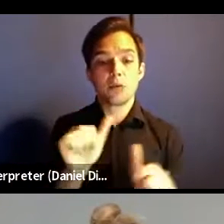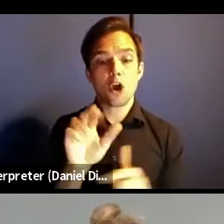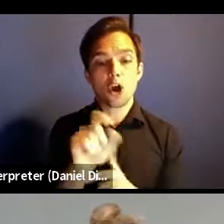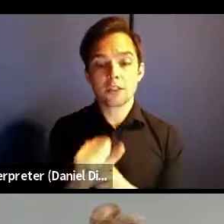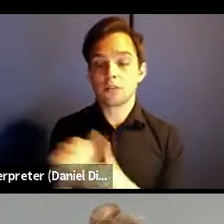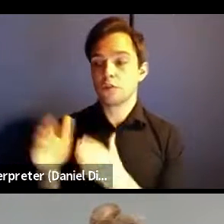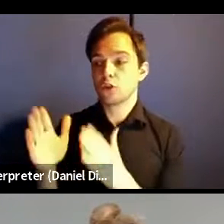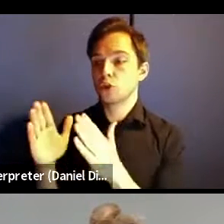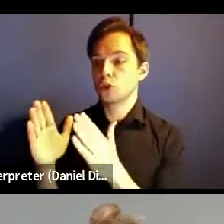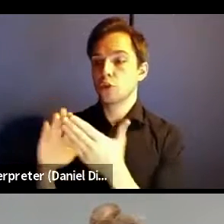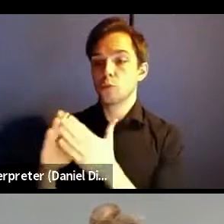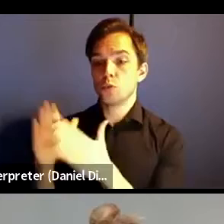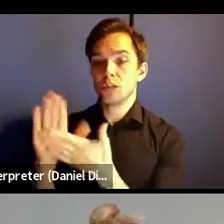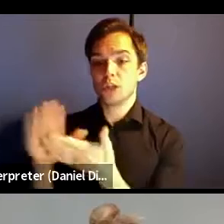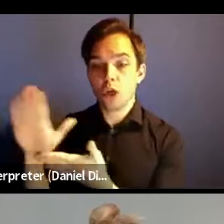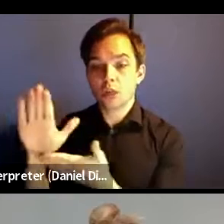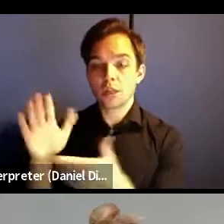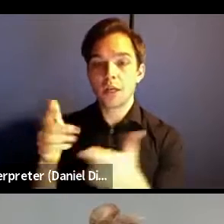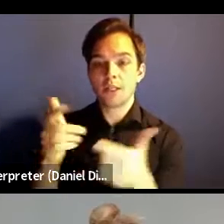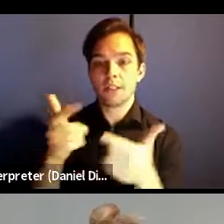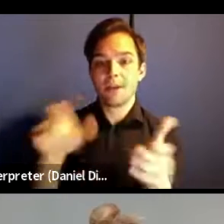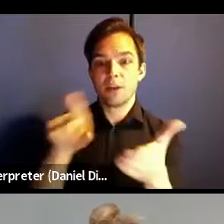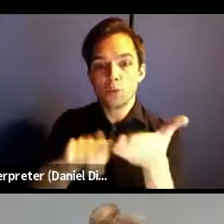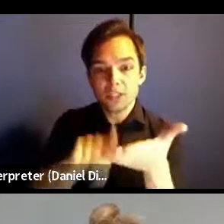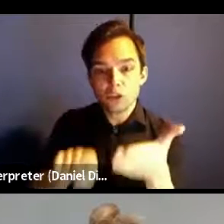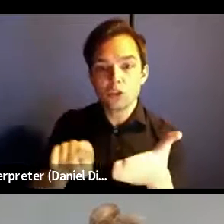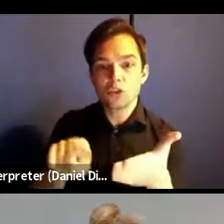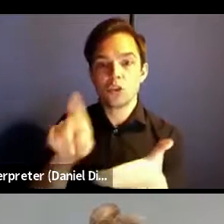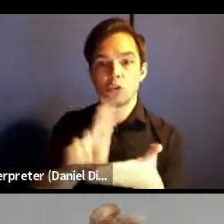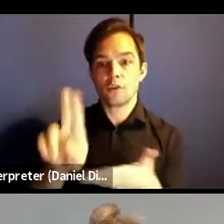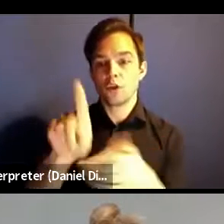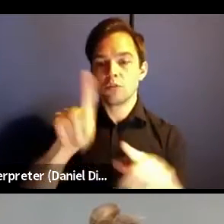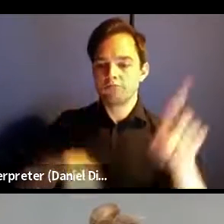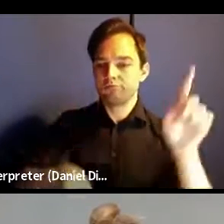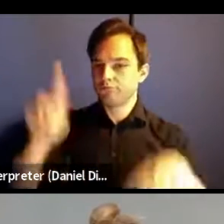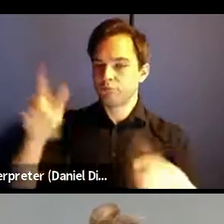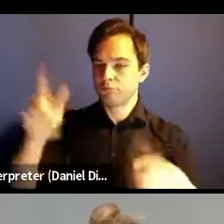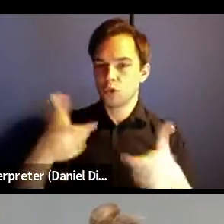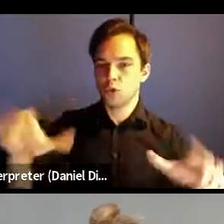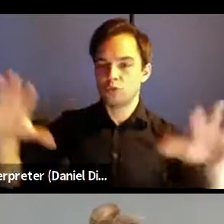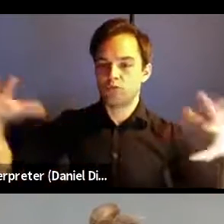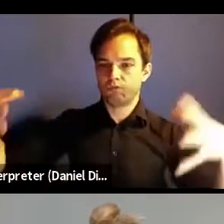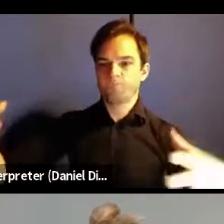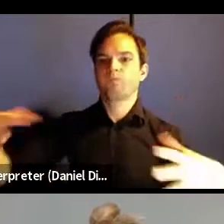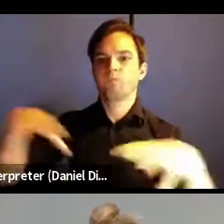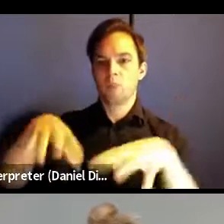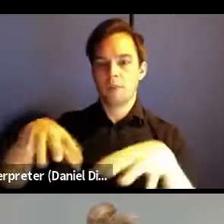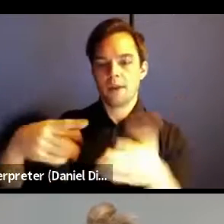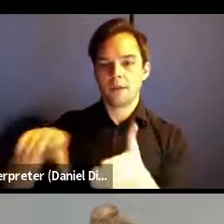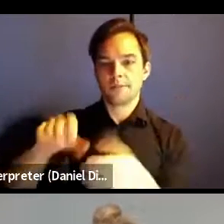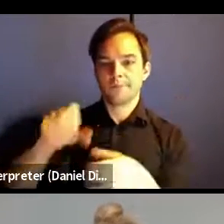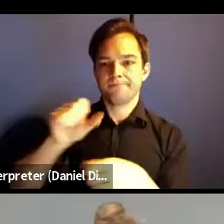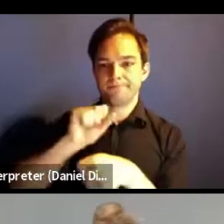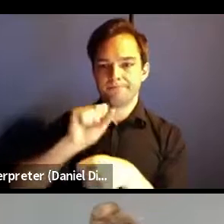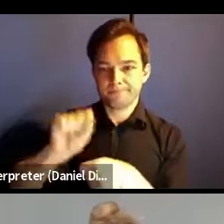to large research universities, right? So there's a wide variety, but think about it in the ways that we have